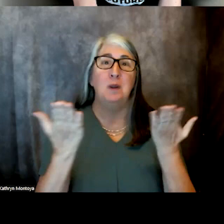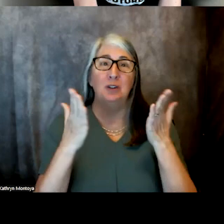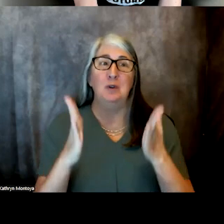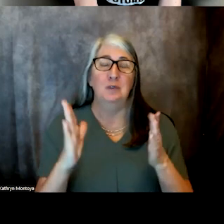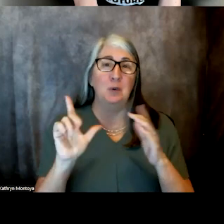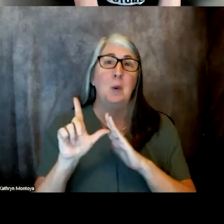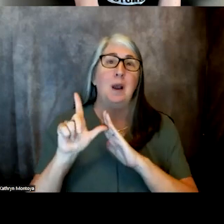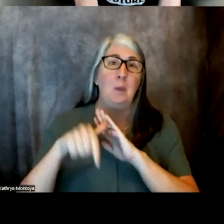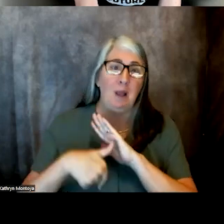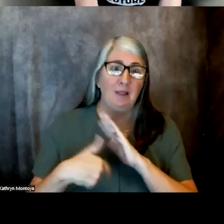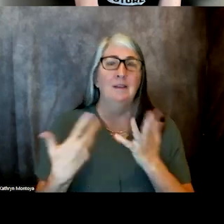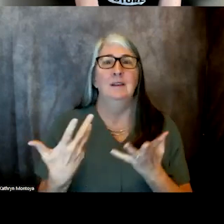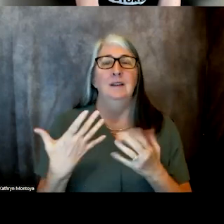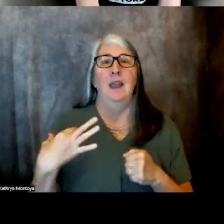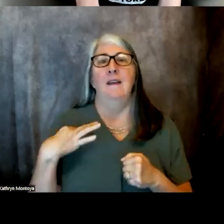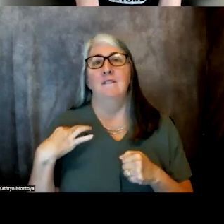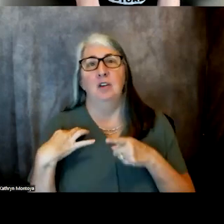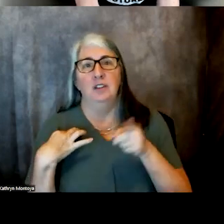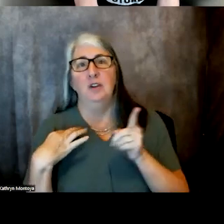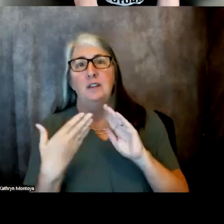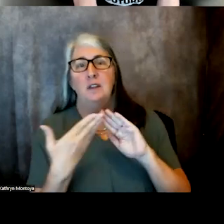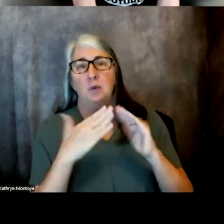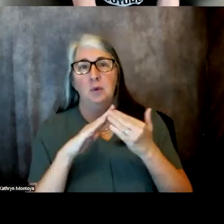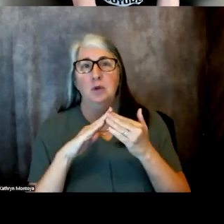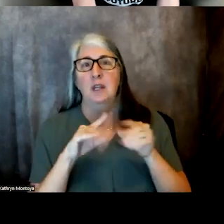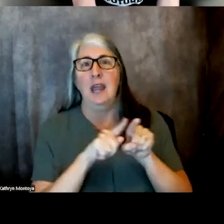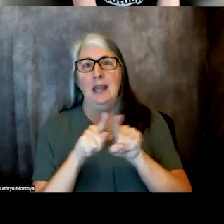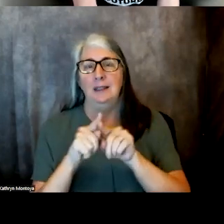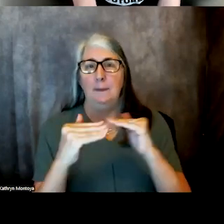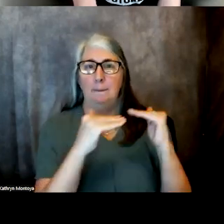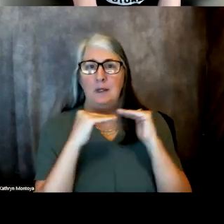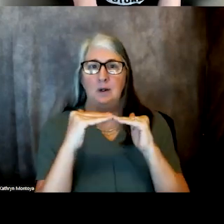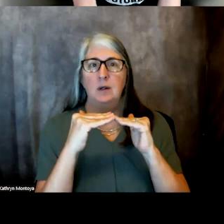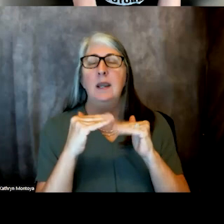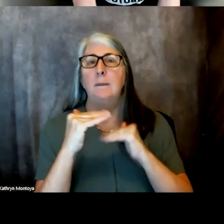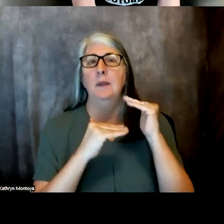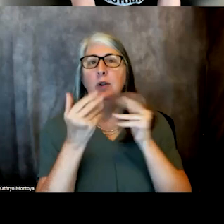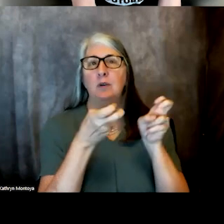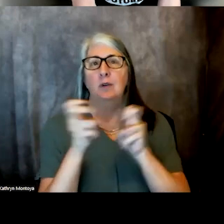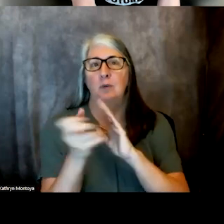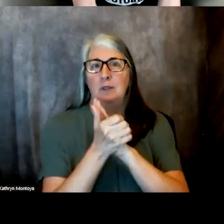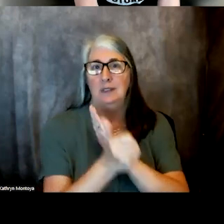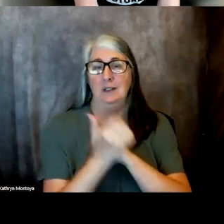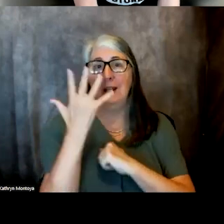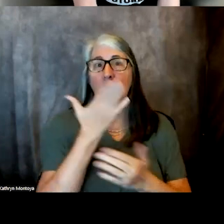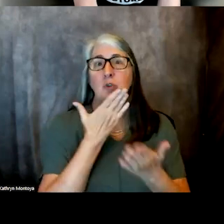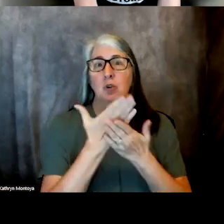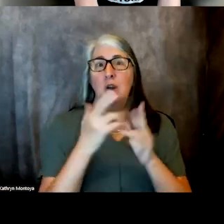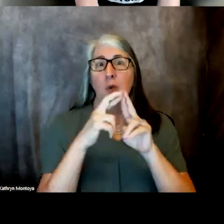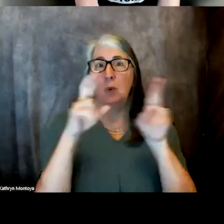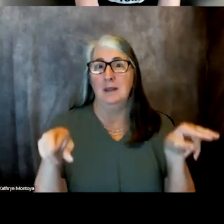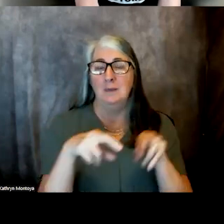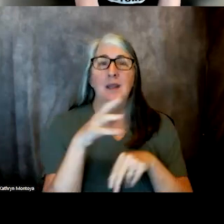AND VOLUNTEERING IN THE COMMUNITY AND ALSO PROVIDED PEER SUPPORT,